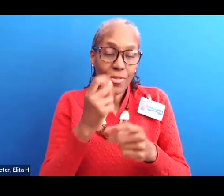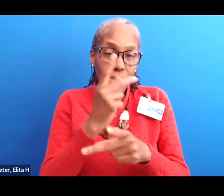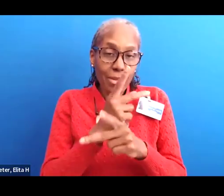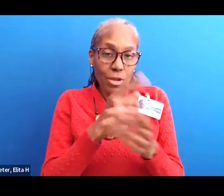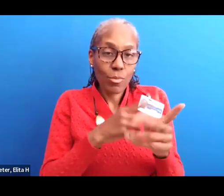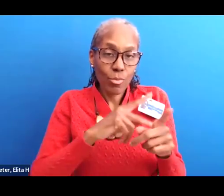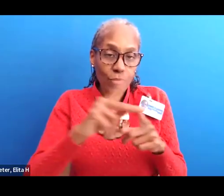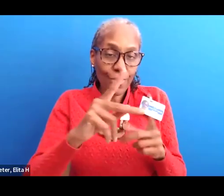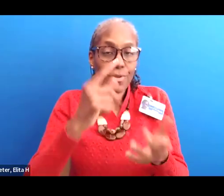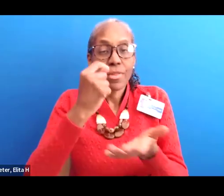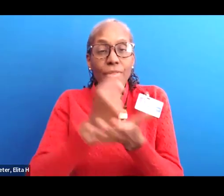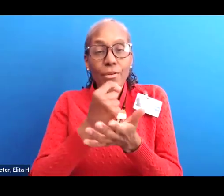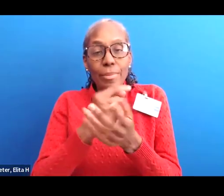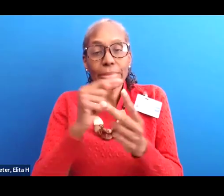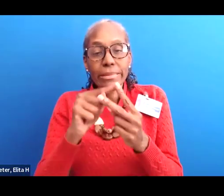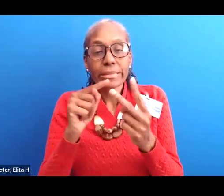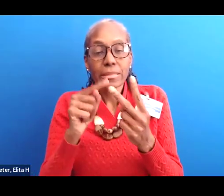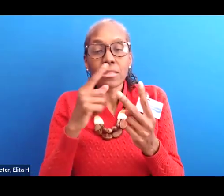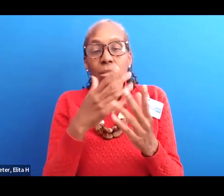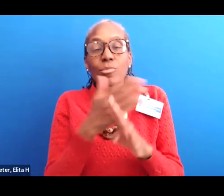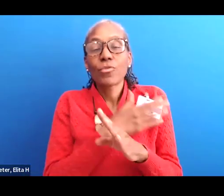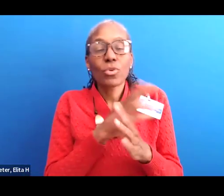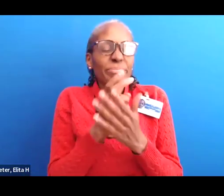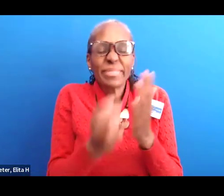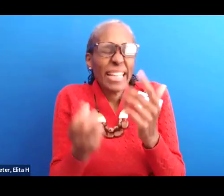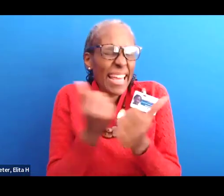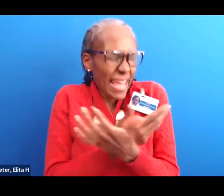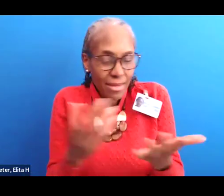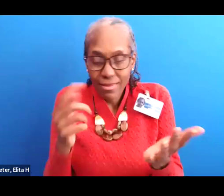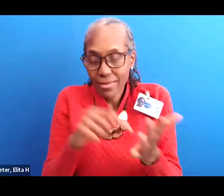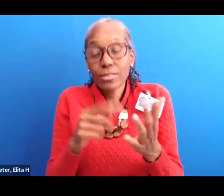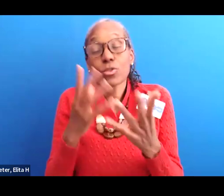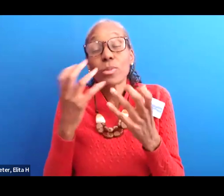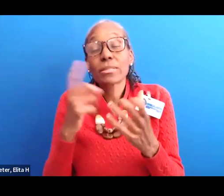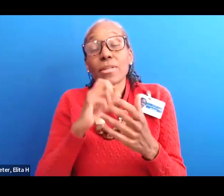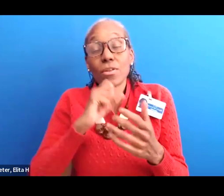your therapist, before you get involved in any of these things. If you want something for coughing, you're looking